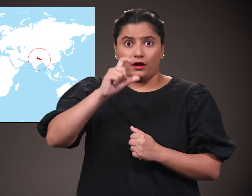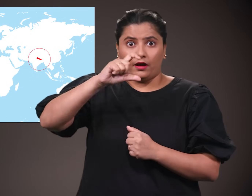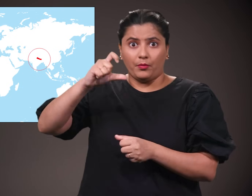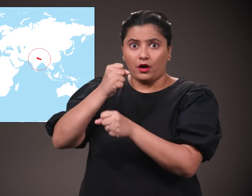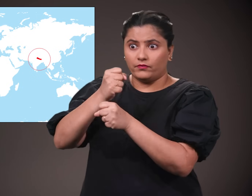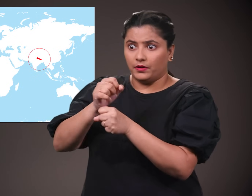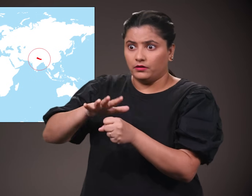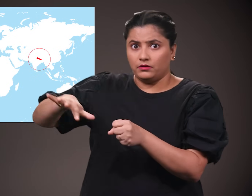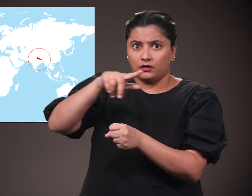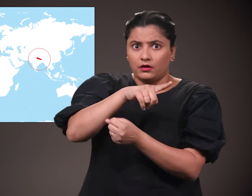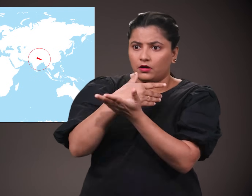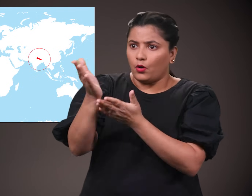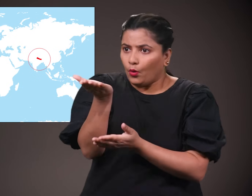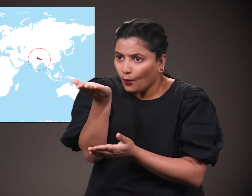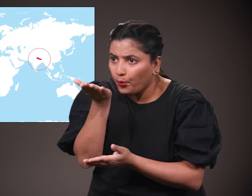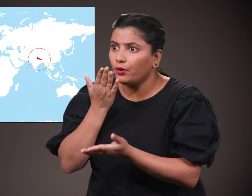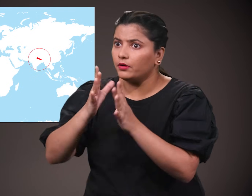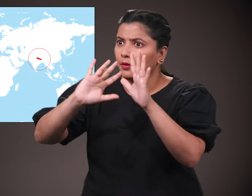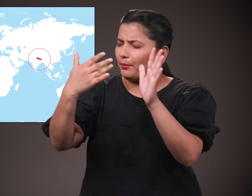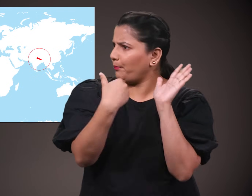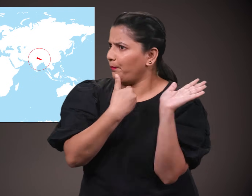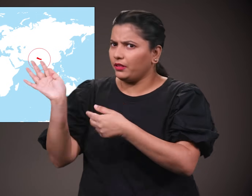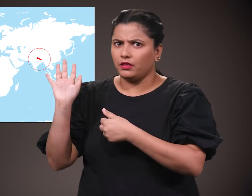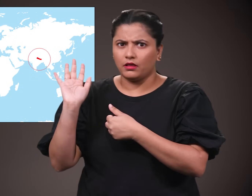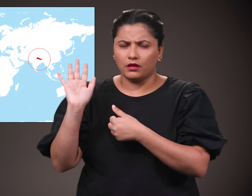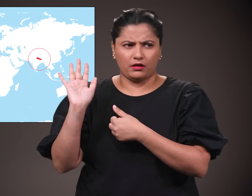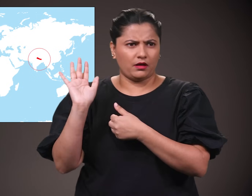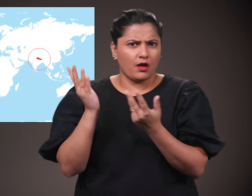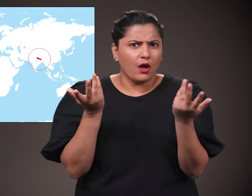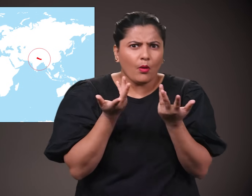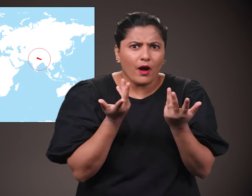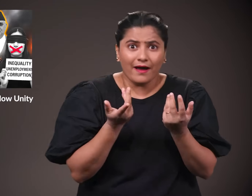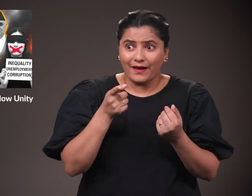They managed to topple the Nepal government. Shocking!